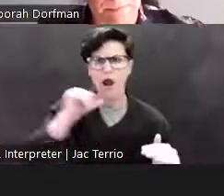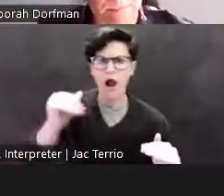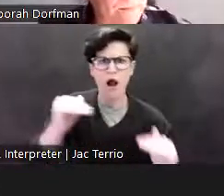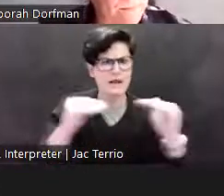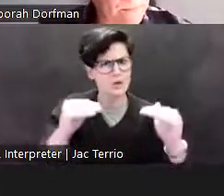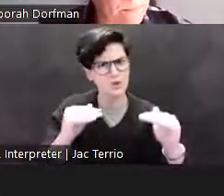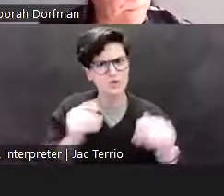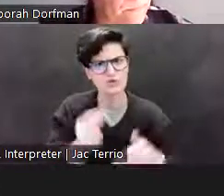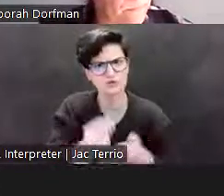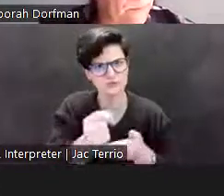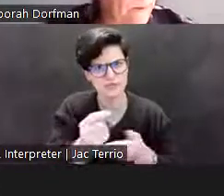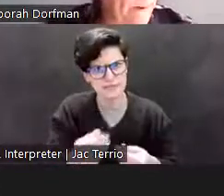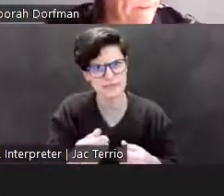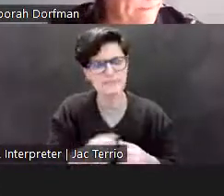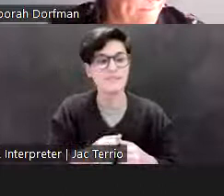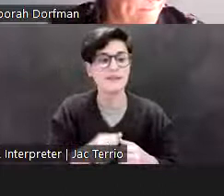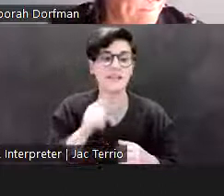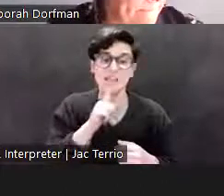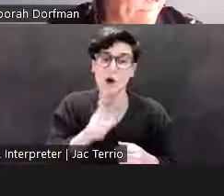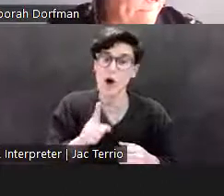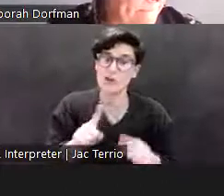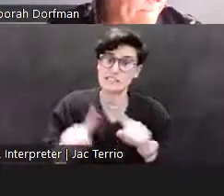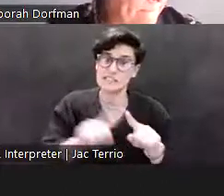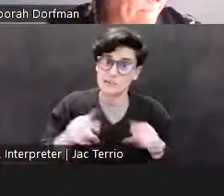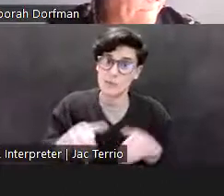discriminate against an employee under the Ada.